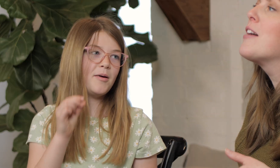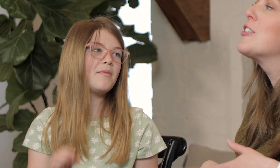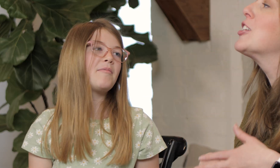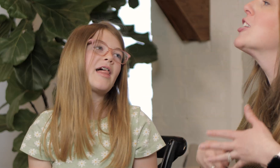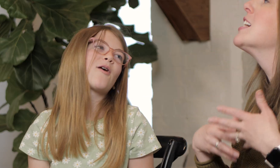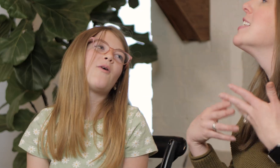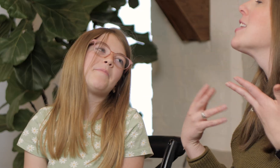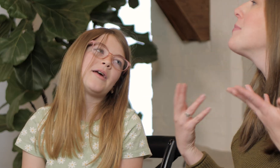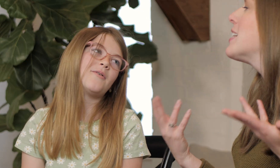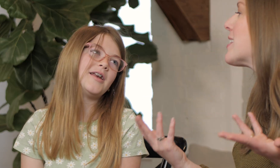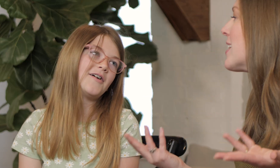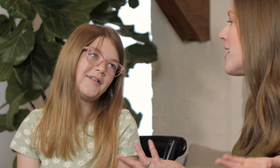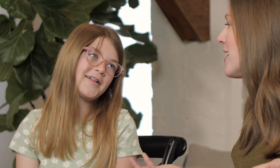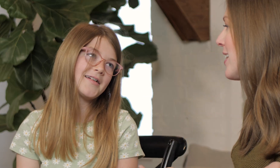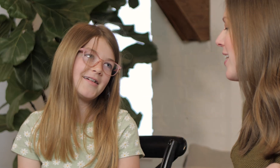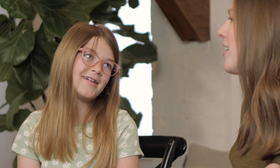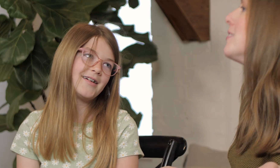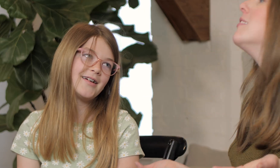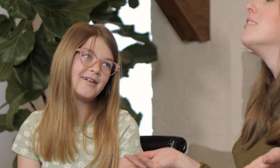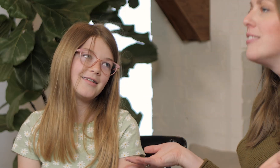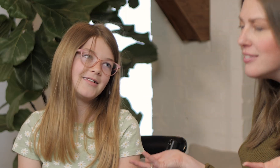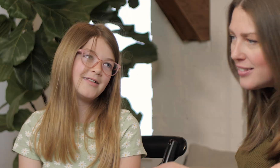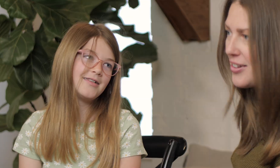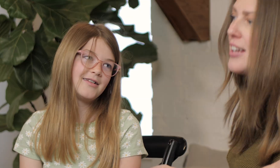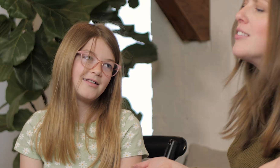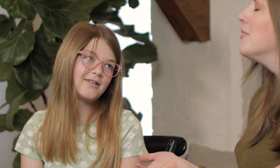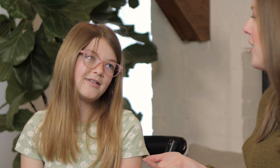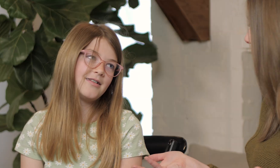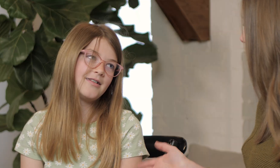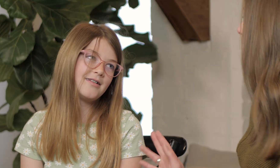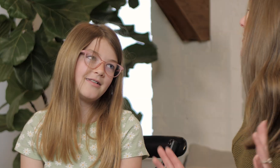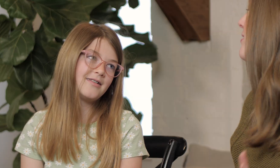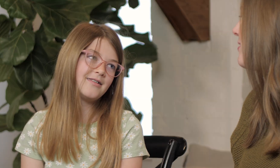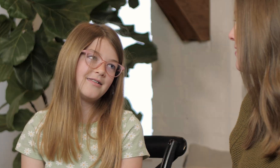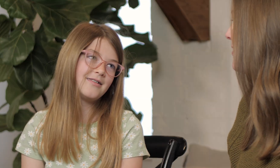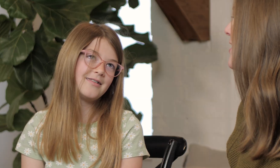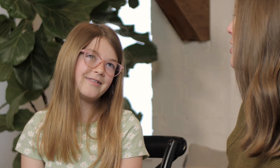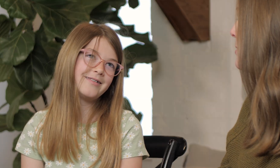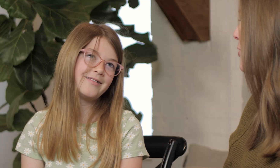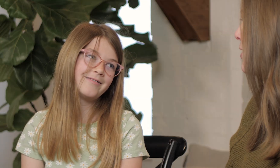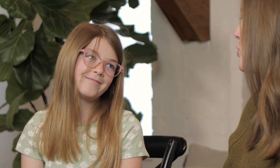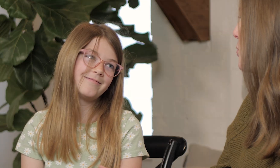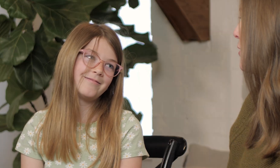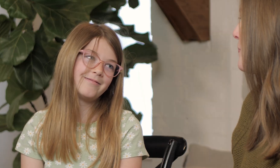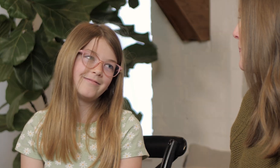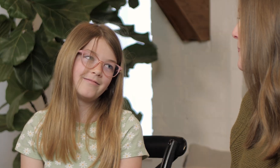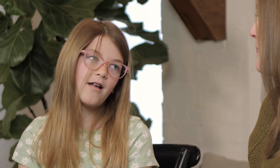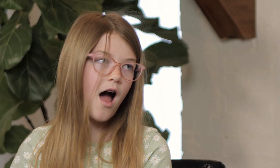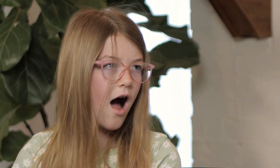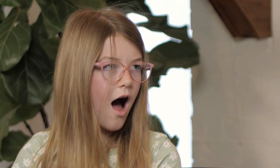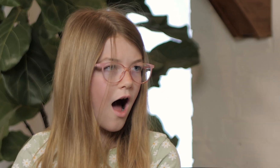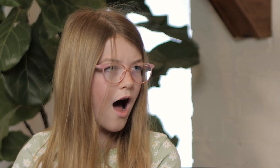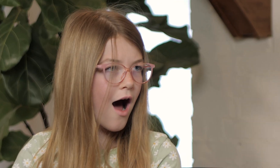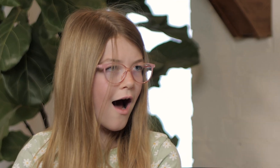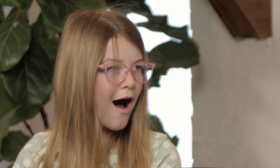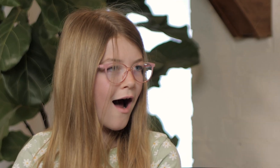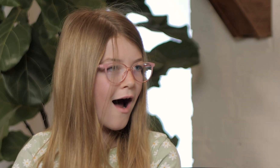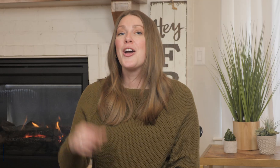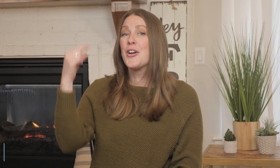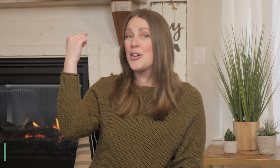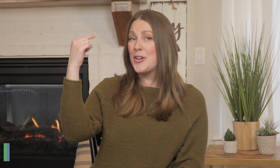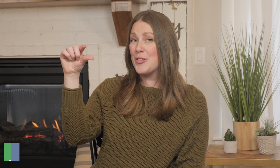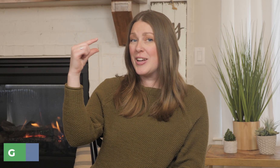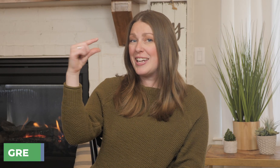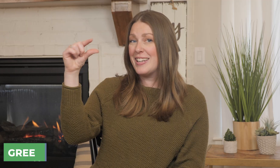whatever.... Maybe like wiping windows. Okay I'll take that; that's gonna be your next chore. Green, green